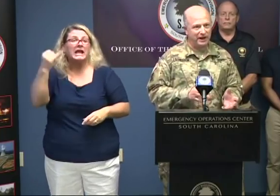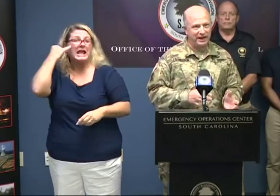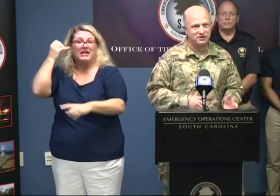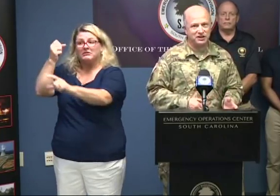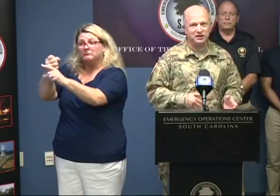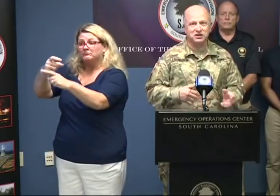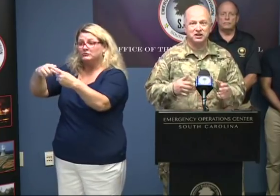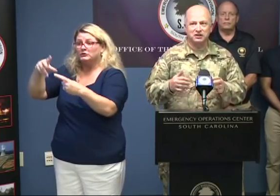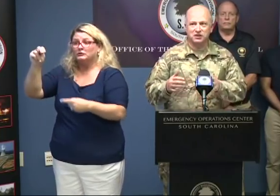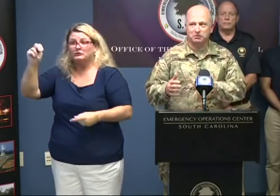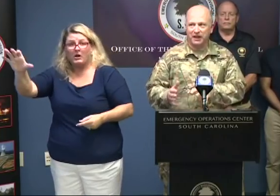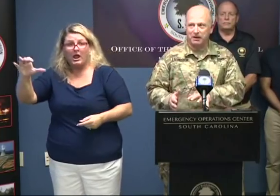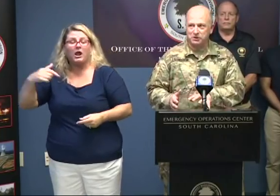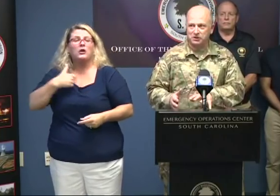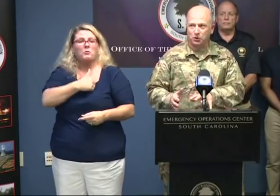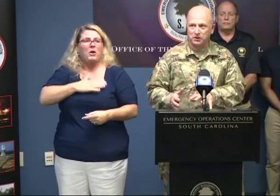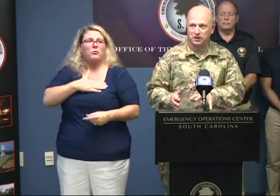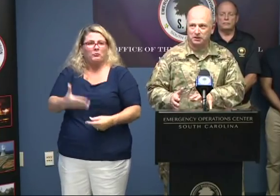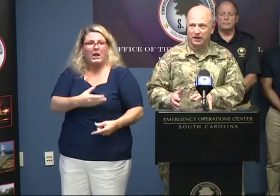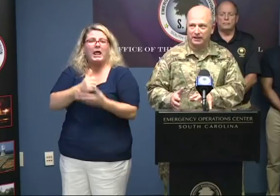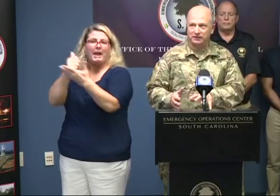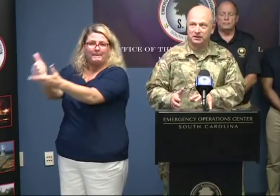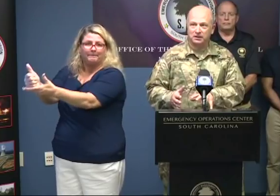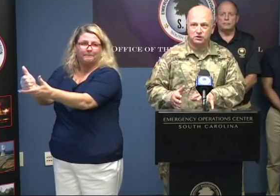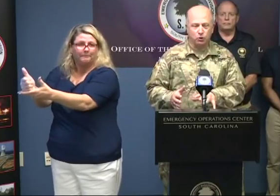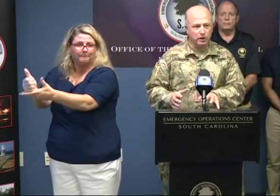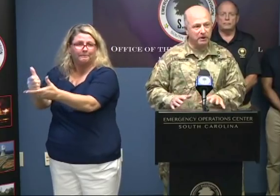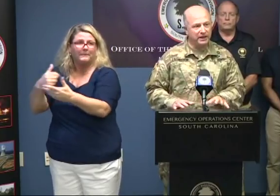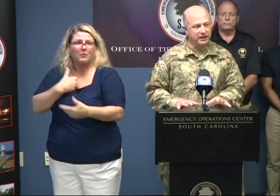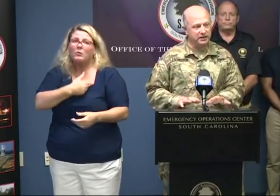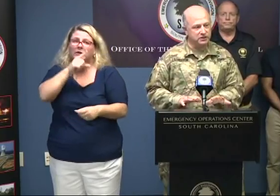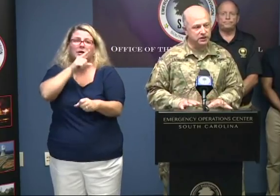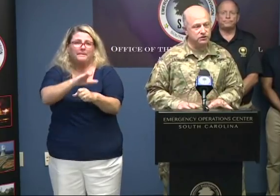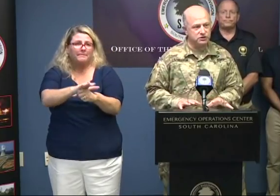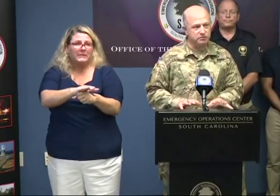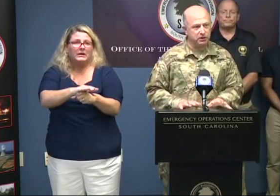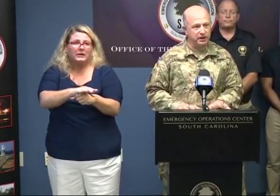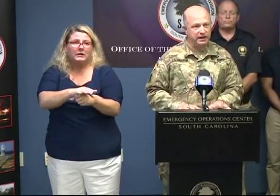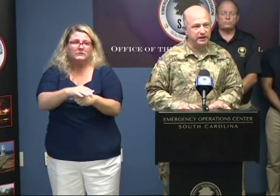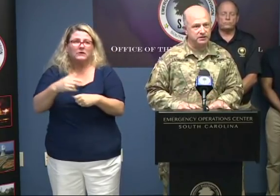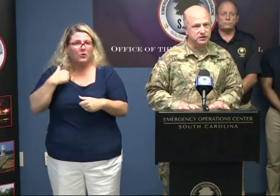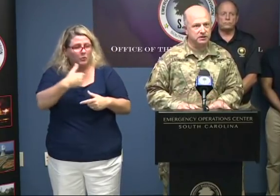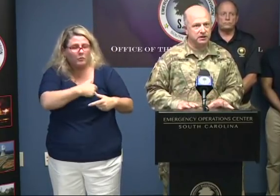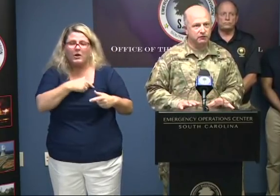for assets if something happens in North Carolina. So we're making contingency plans